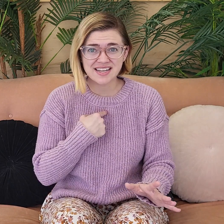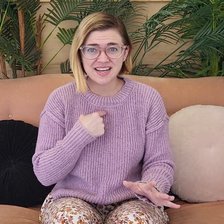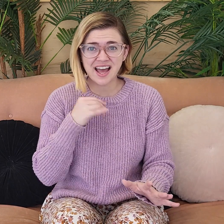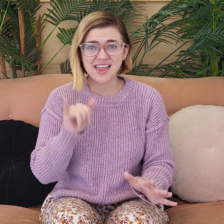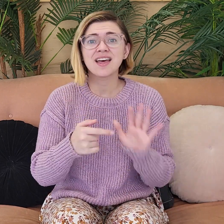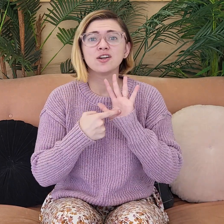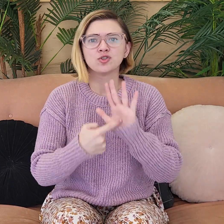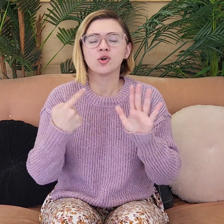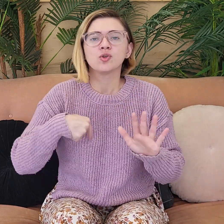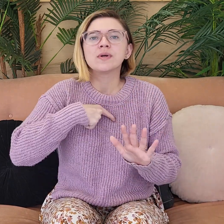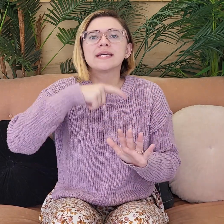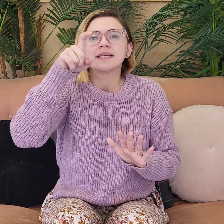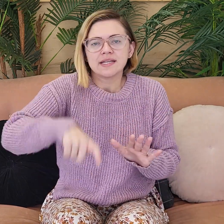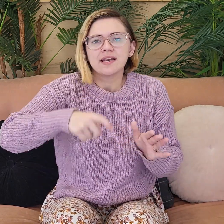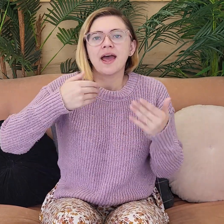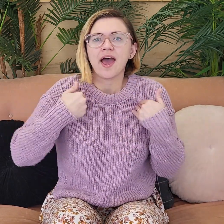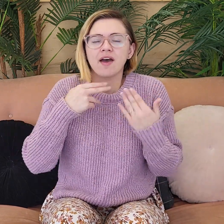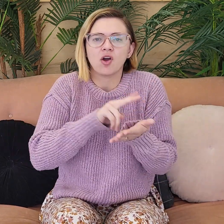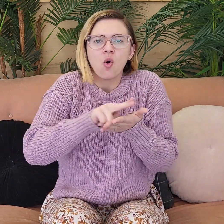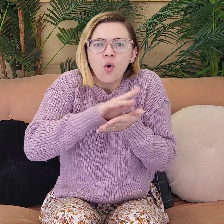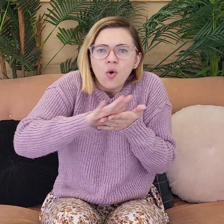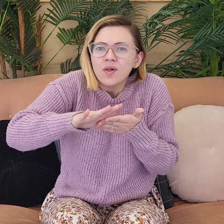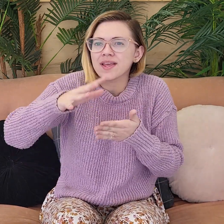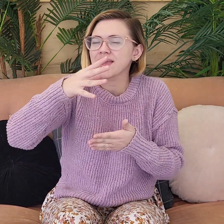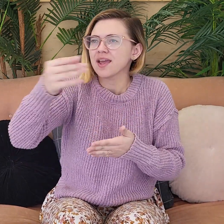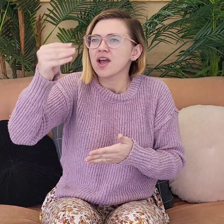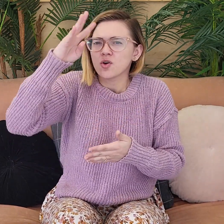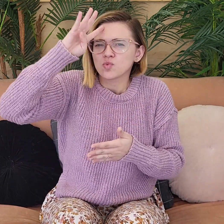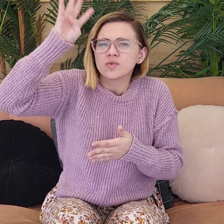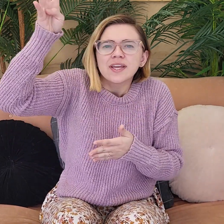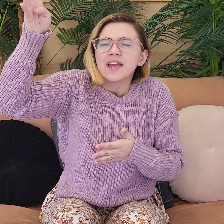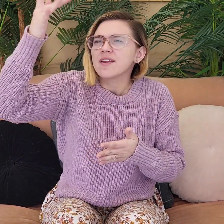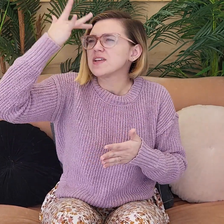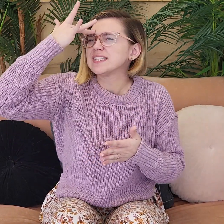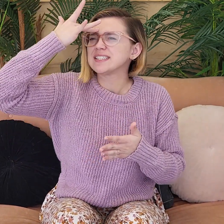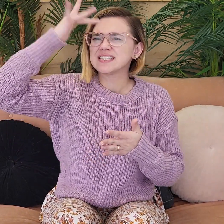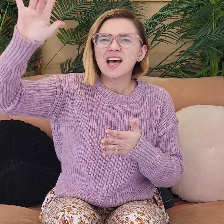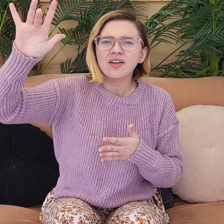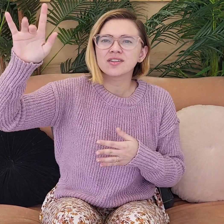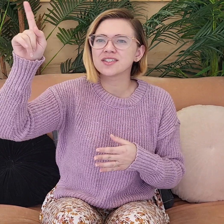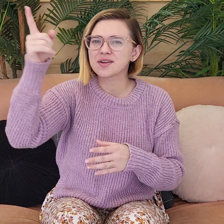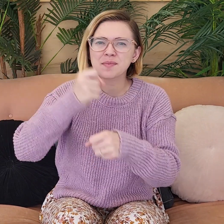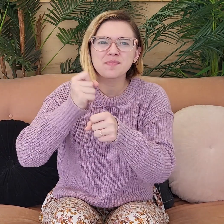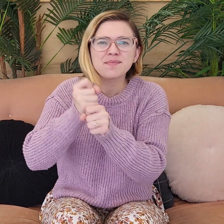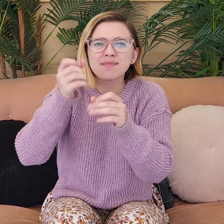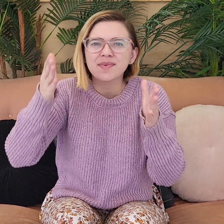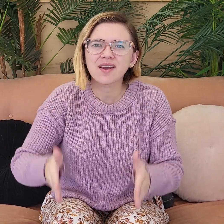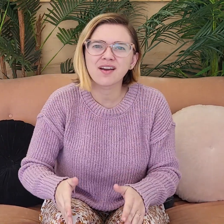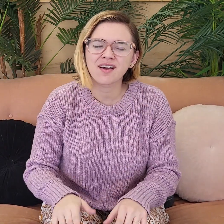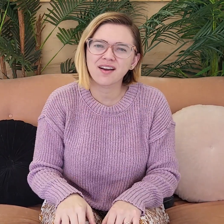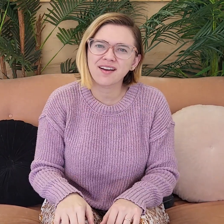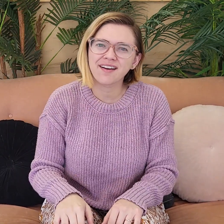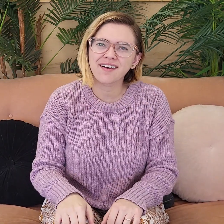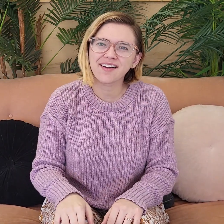For me that shows that we have to have a holy and divine intelligent Creator.